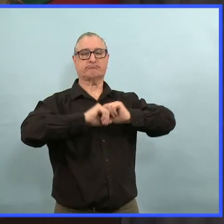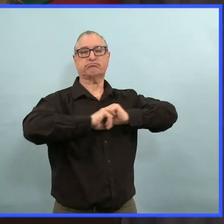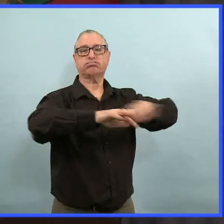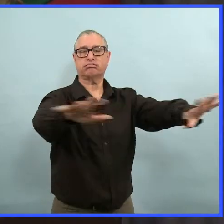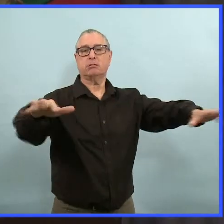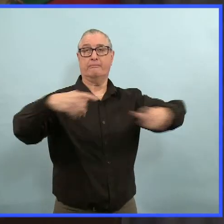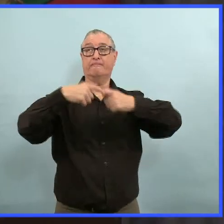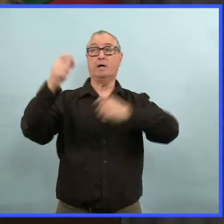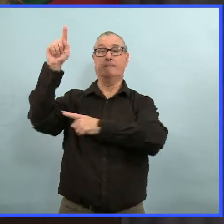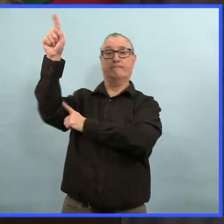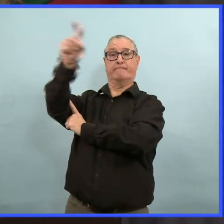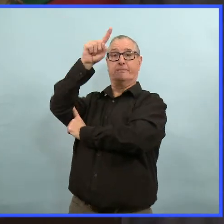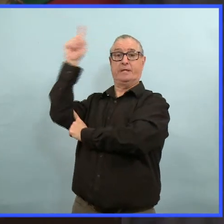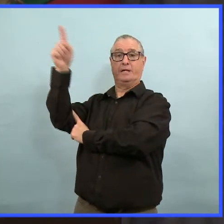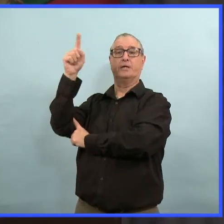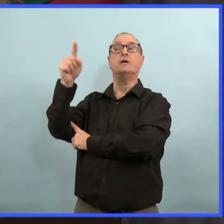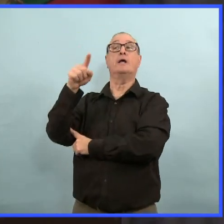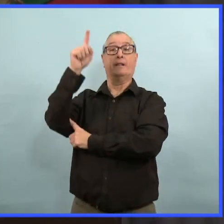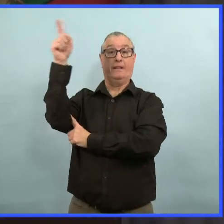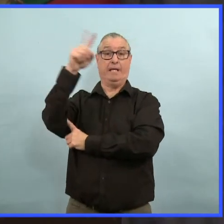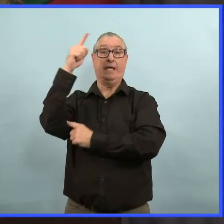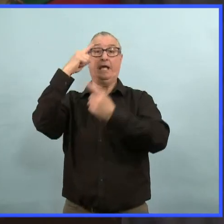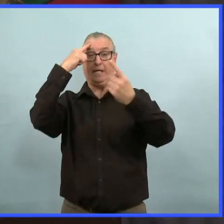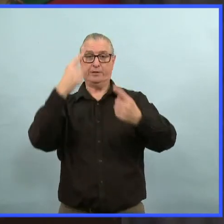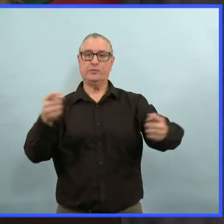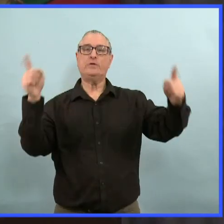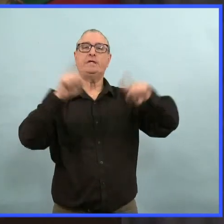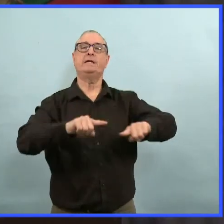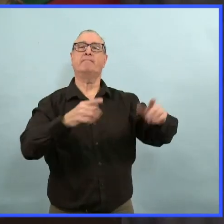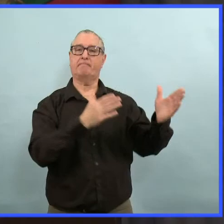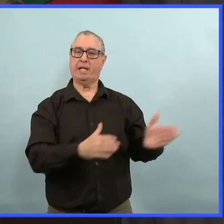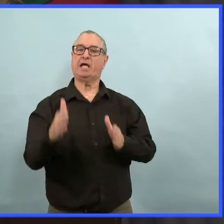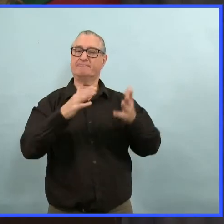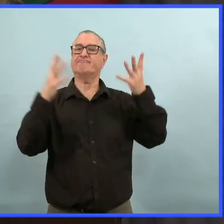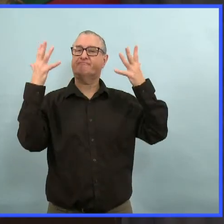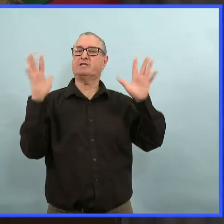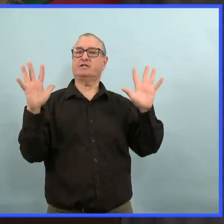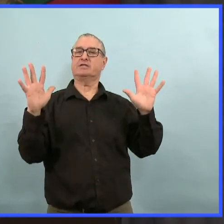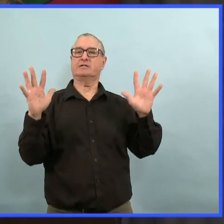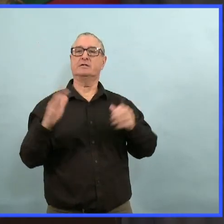with the plan going forward and we've asked them to work very closely with their staff to listen